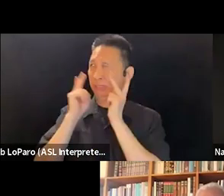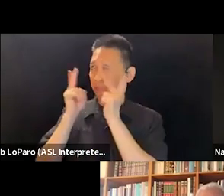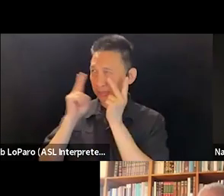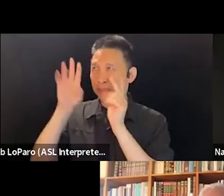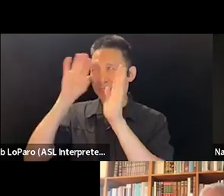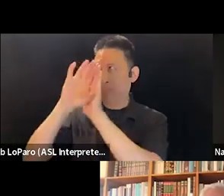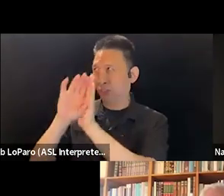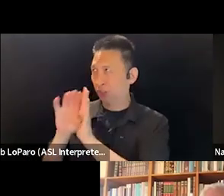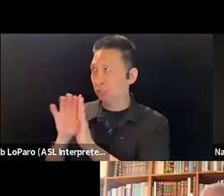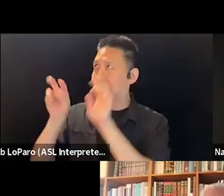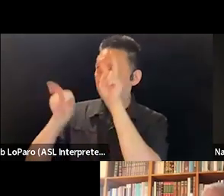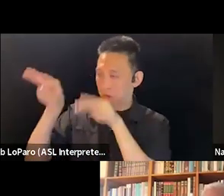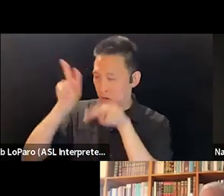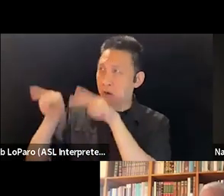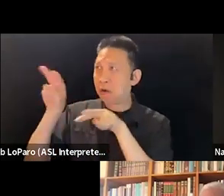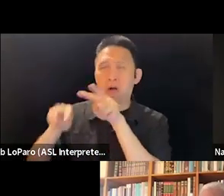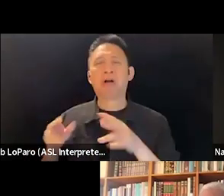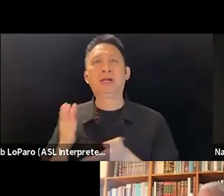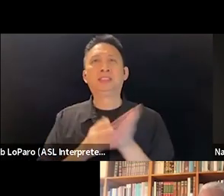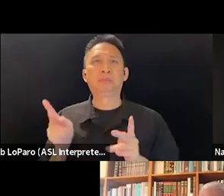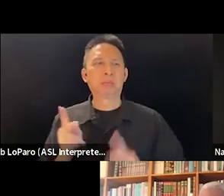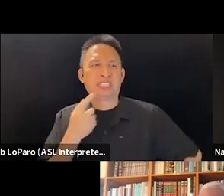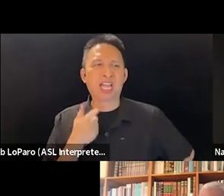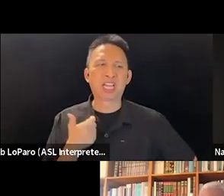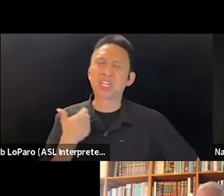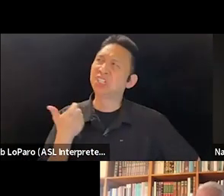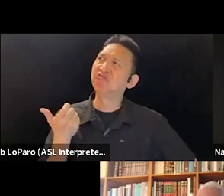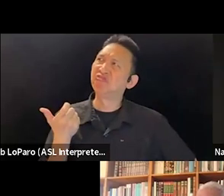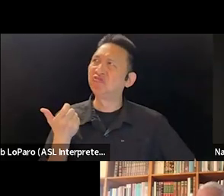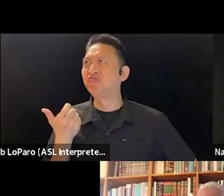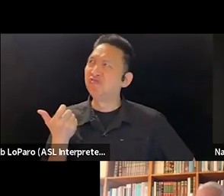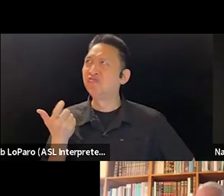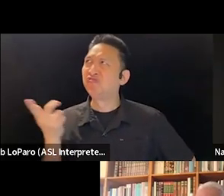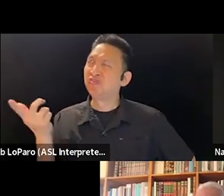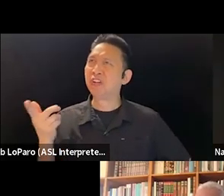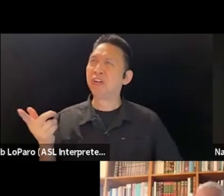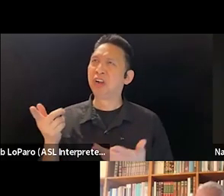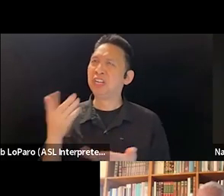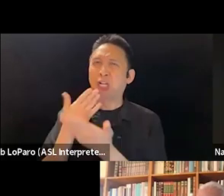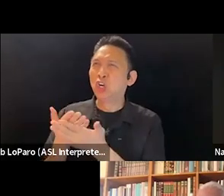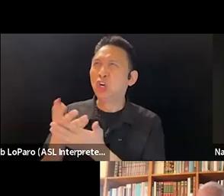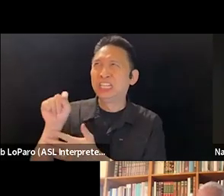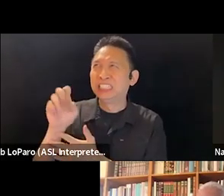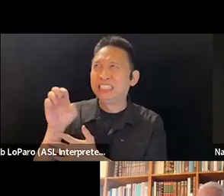and people are saying, okay, I have a good teaser and I have 40 minutes.